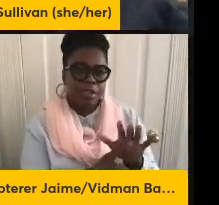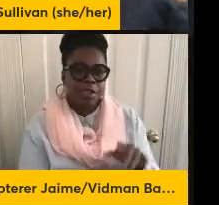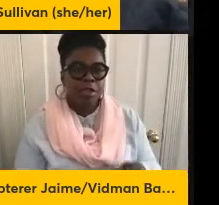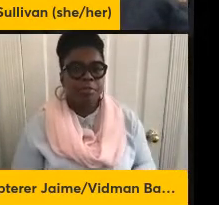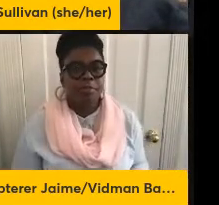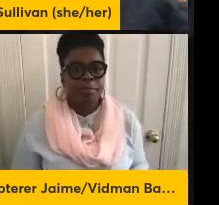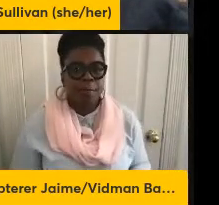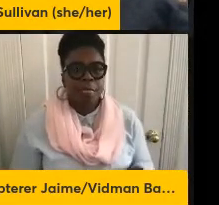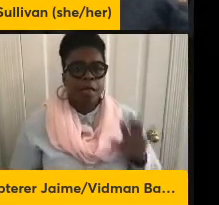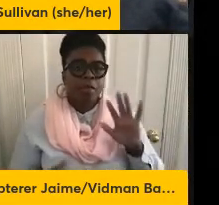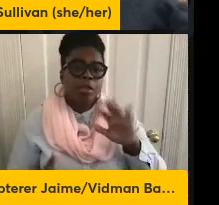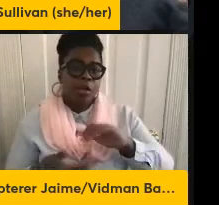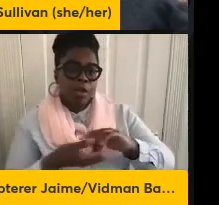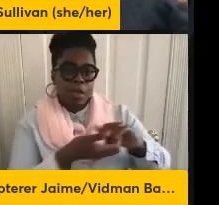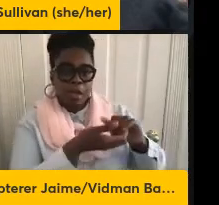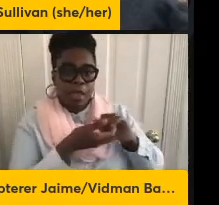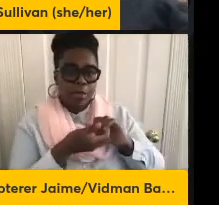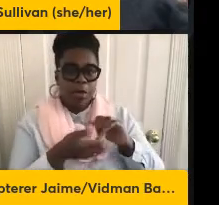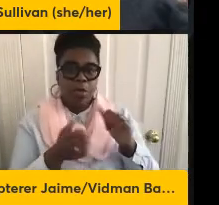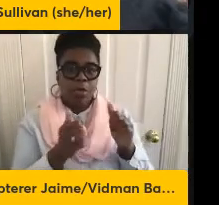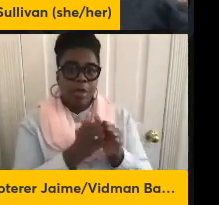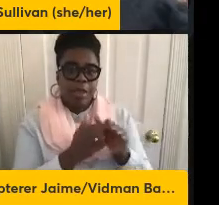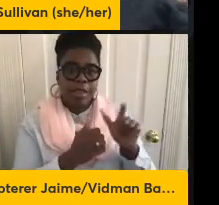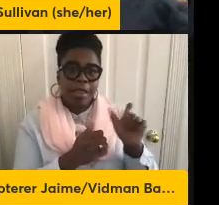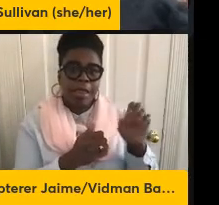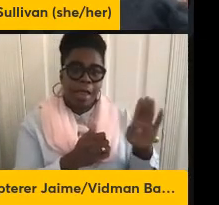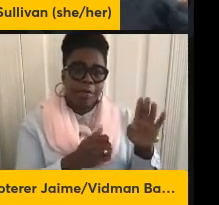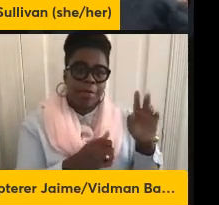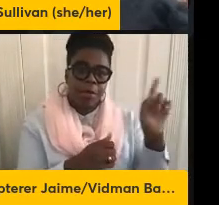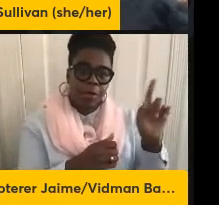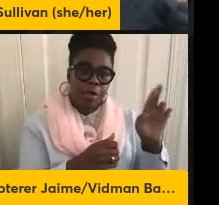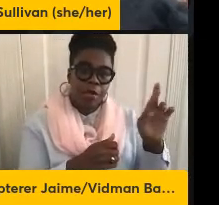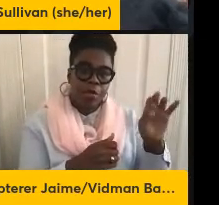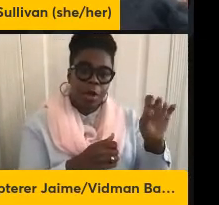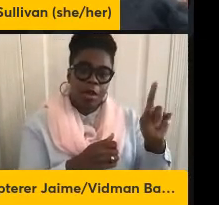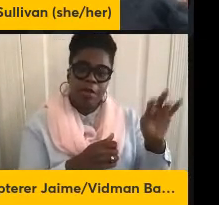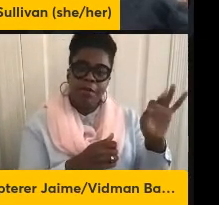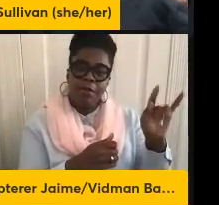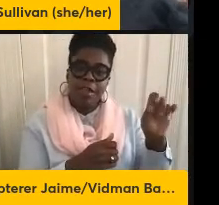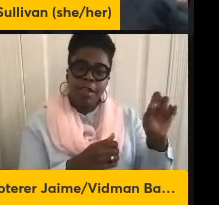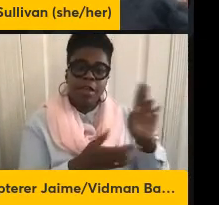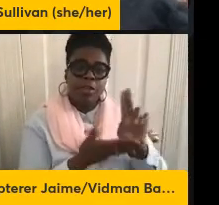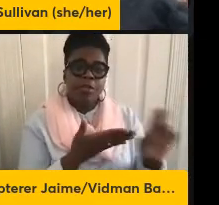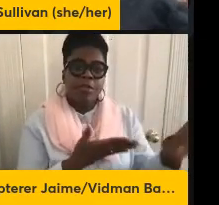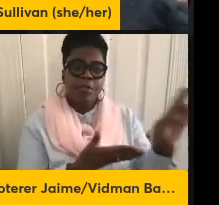in collaboration with Daniel mosquitos lab at Rockefeller University, we've reformed into vital imaging of gamma delta T